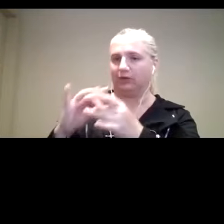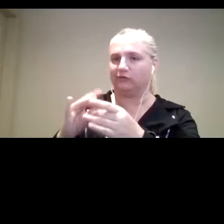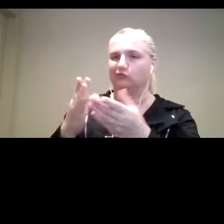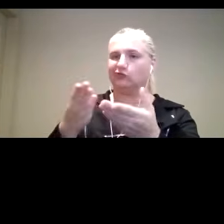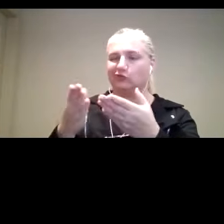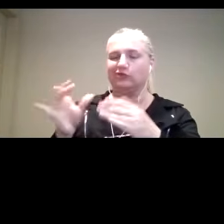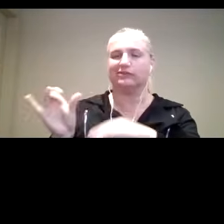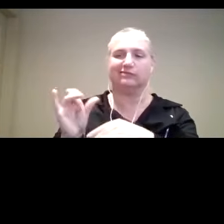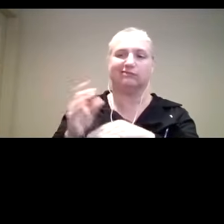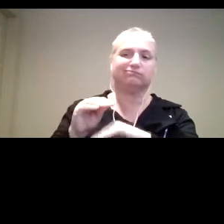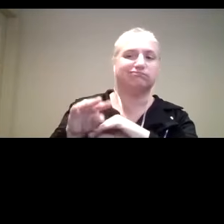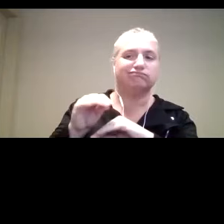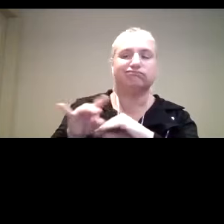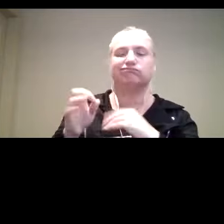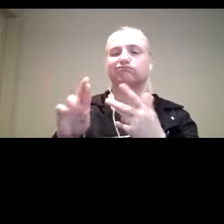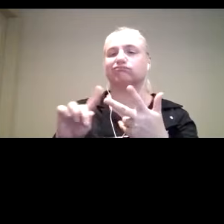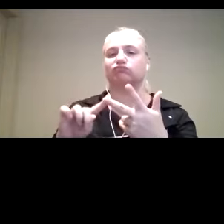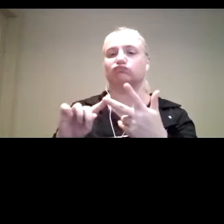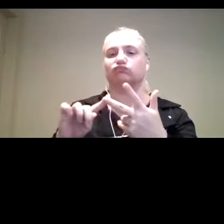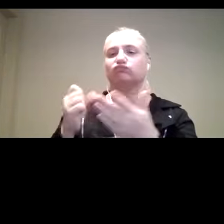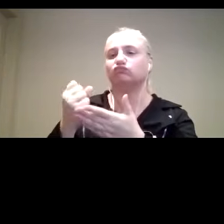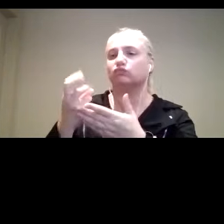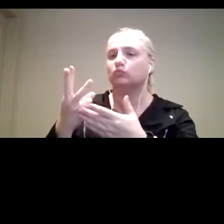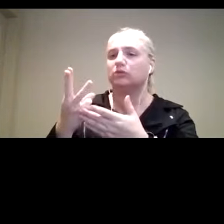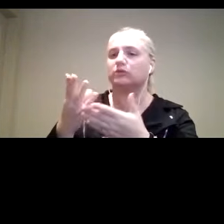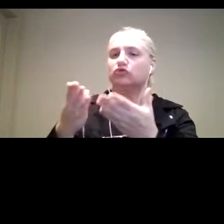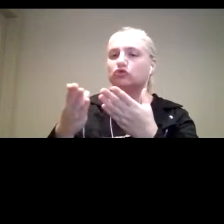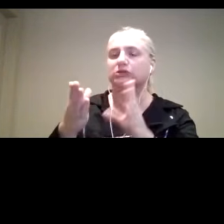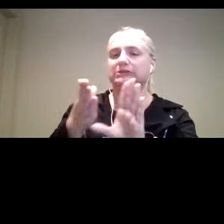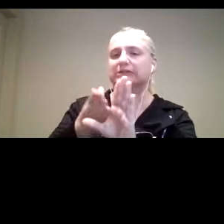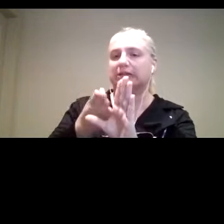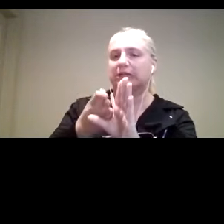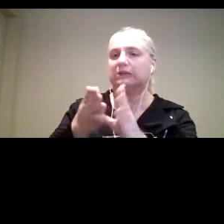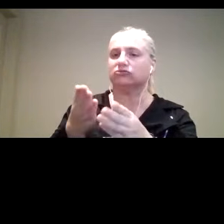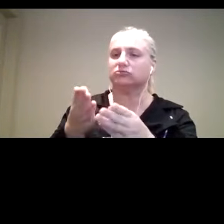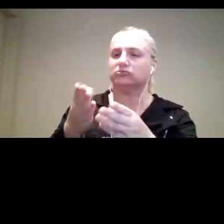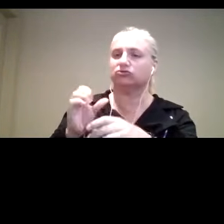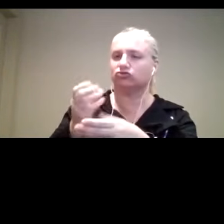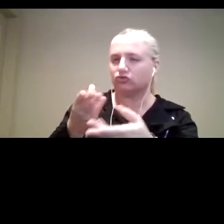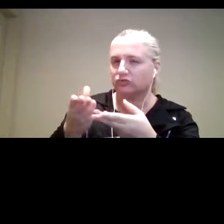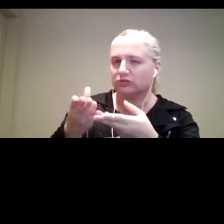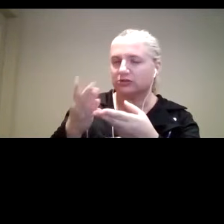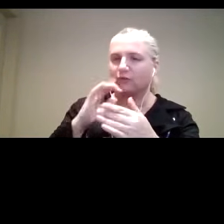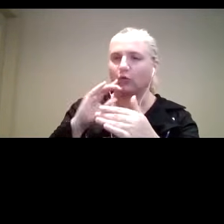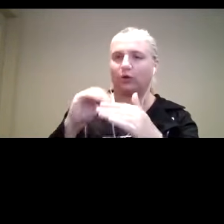or social work services, psychological services in order to access their free